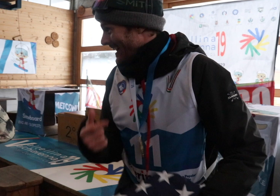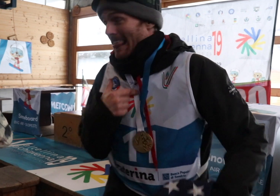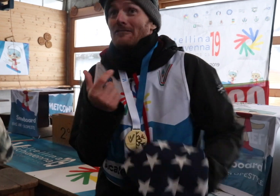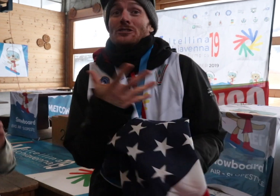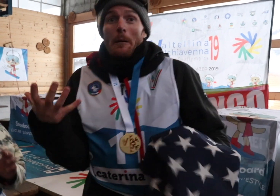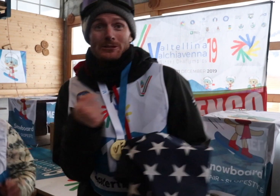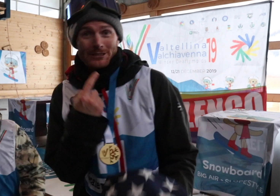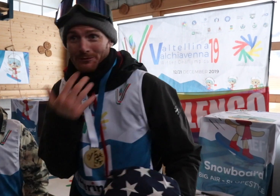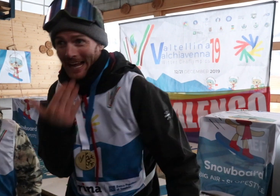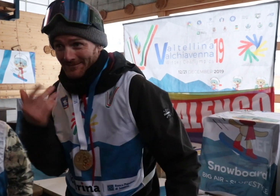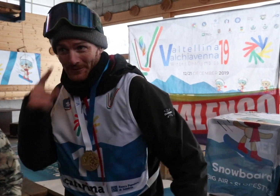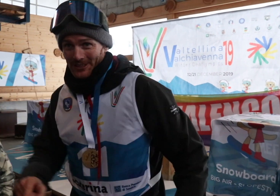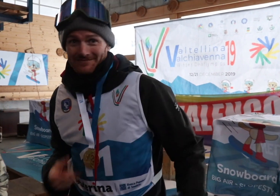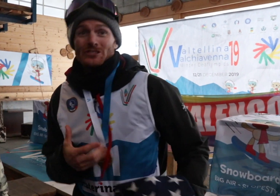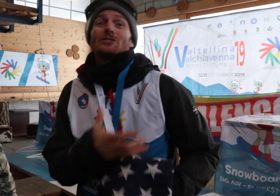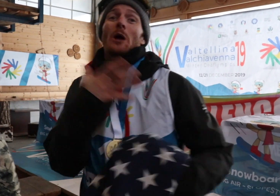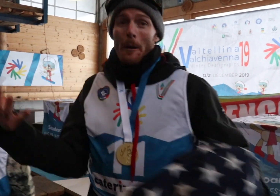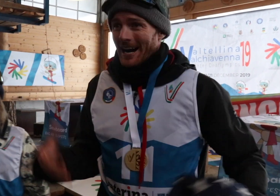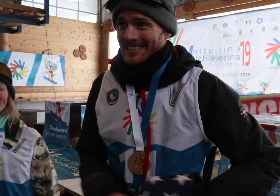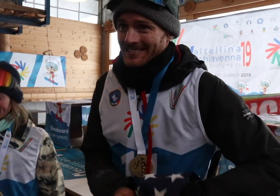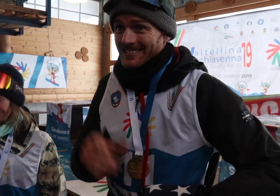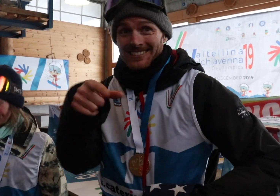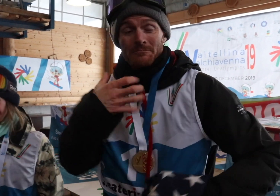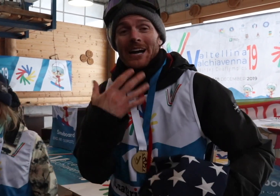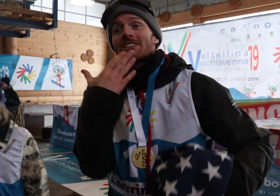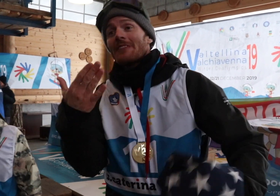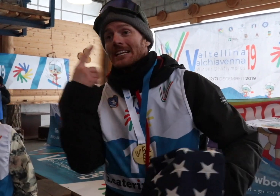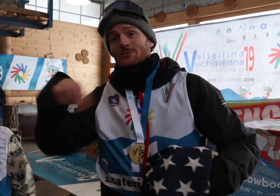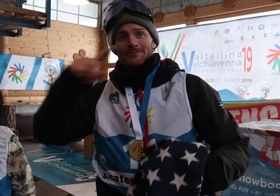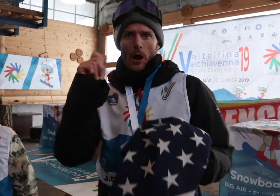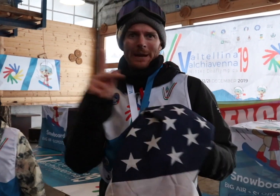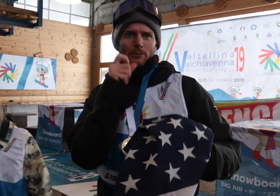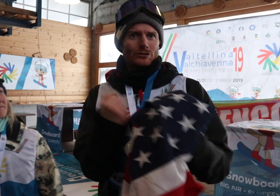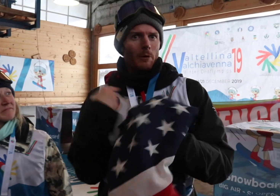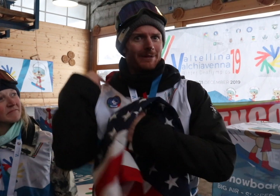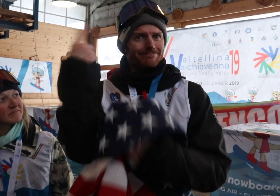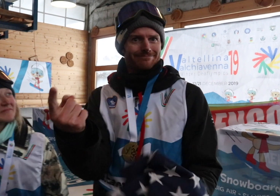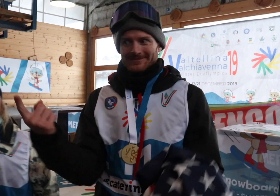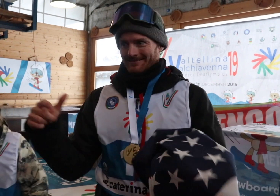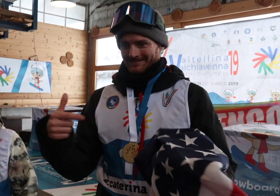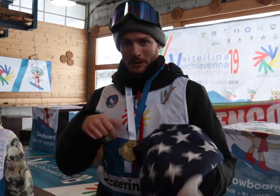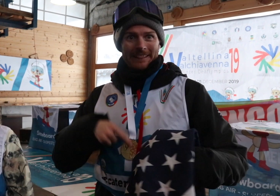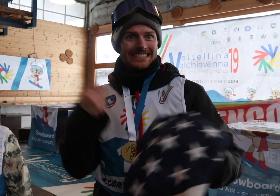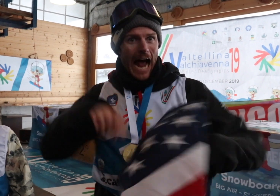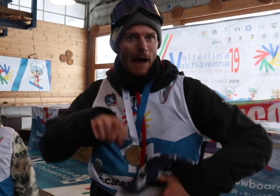I have so much I am thankful for. So much. I want to thank those who have supported me to make this happen.